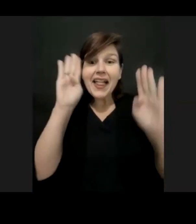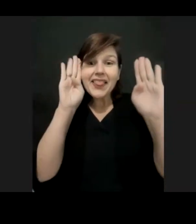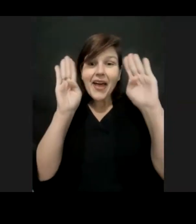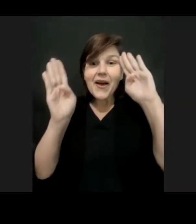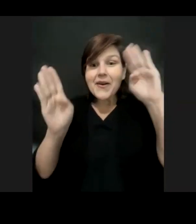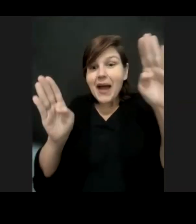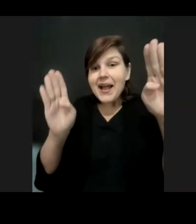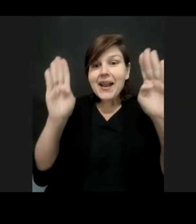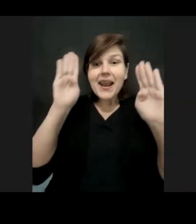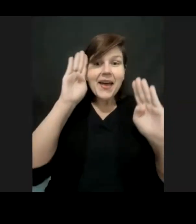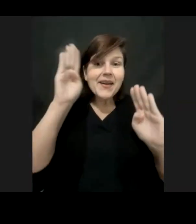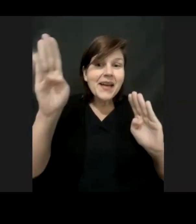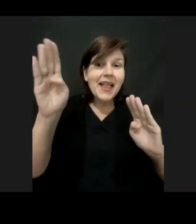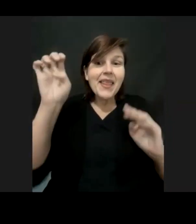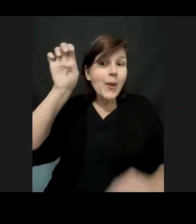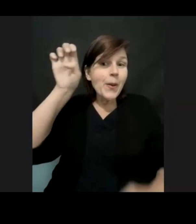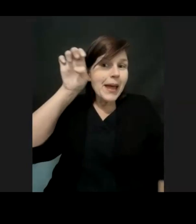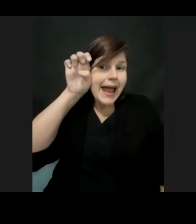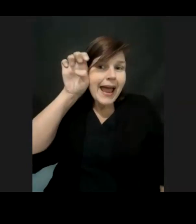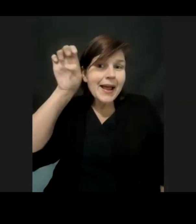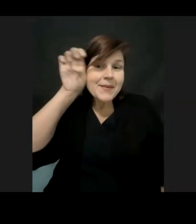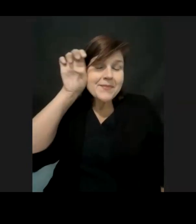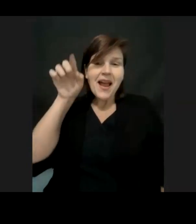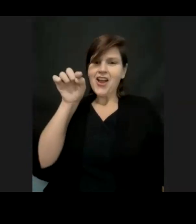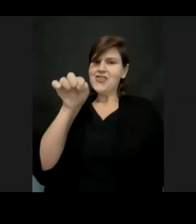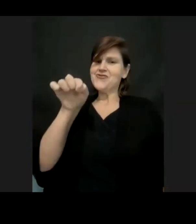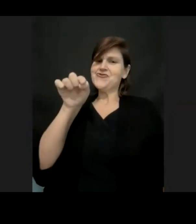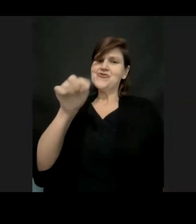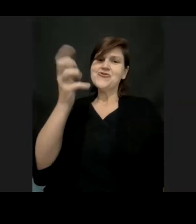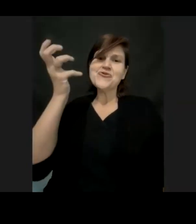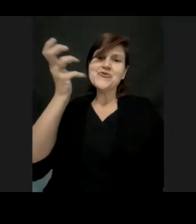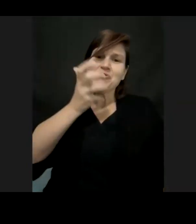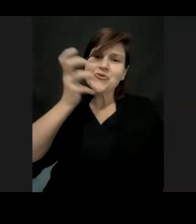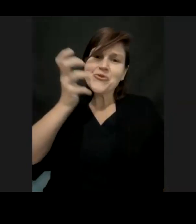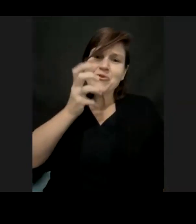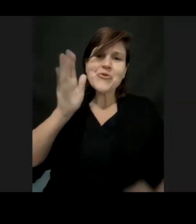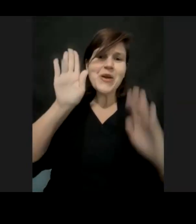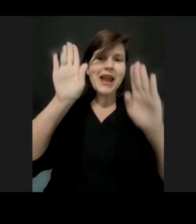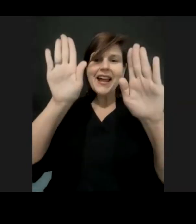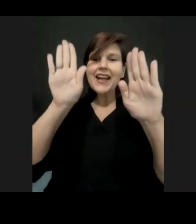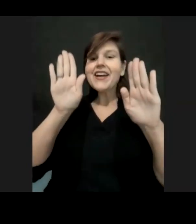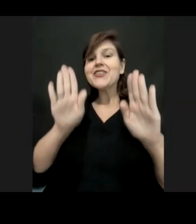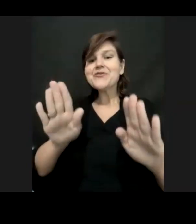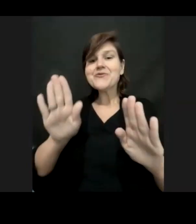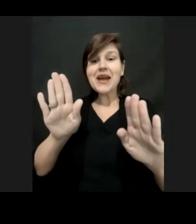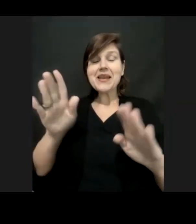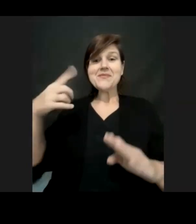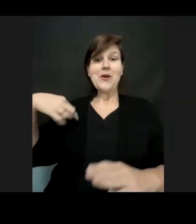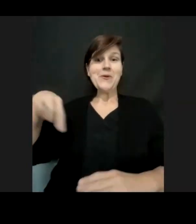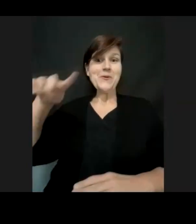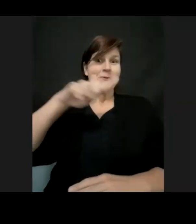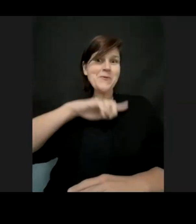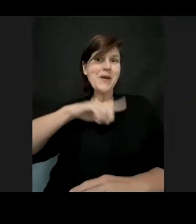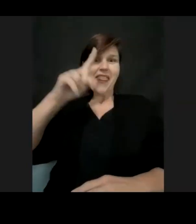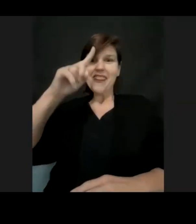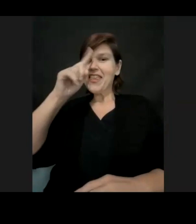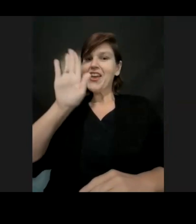∂ ∂ We think you’re incredible! ∂ ∂ Everybody sing with me! ∂ ∂ We think you’re amazing! ∂ ∂